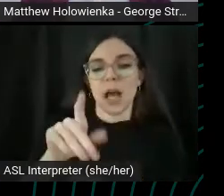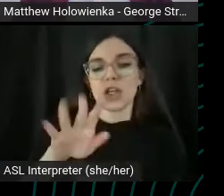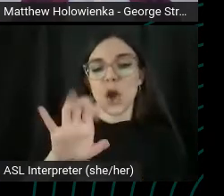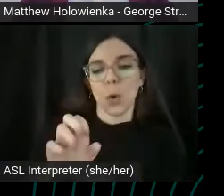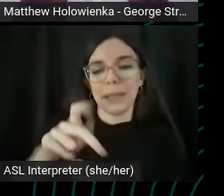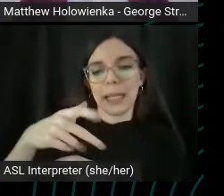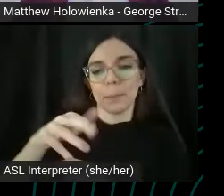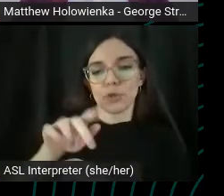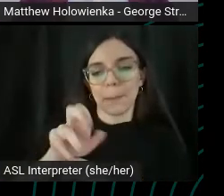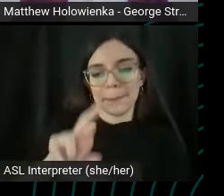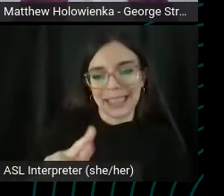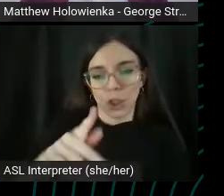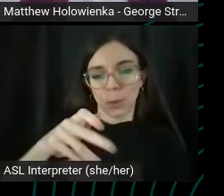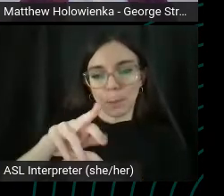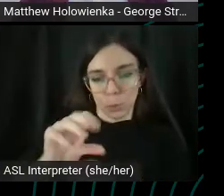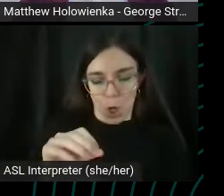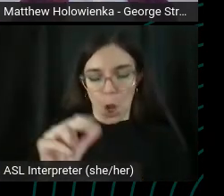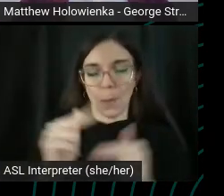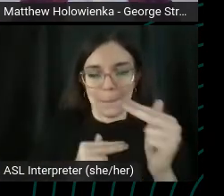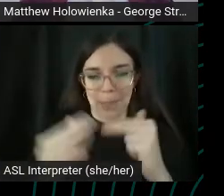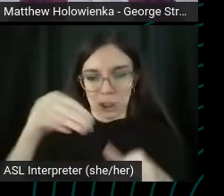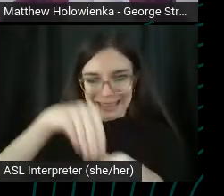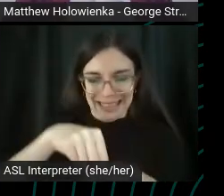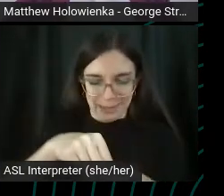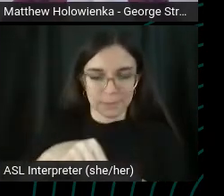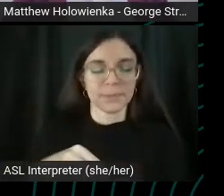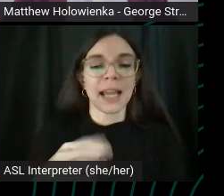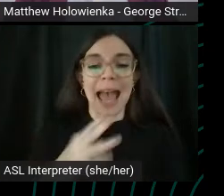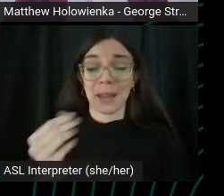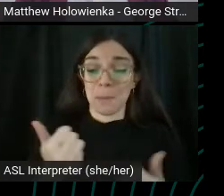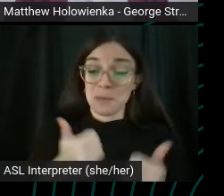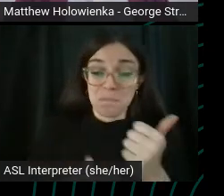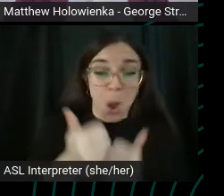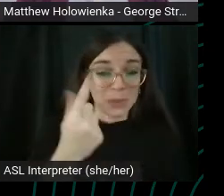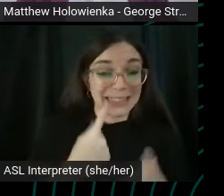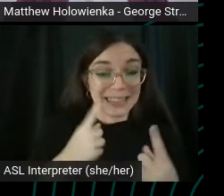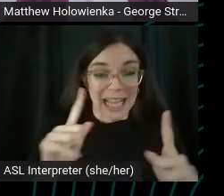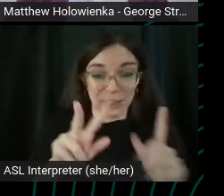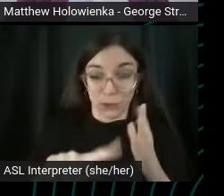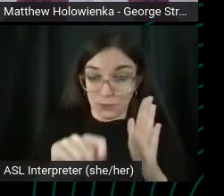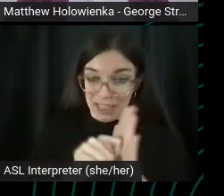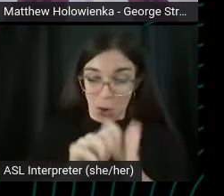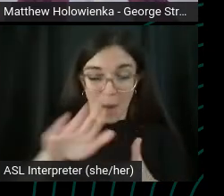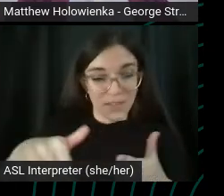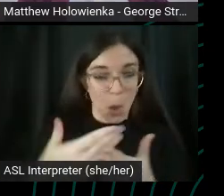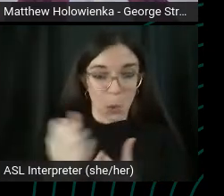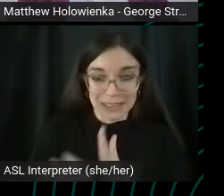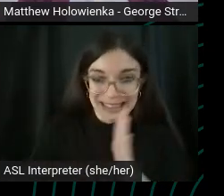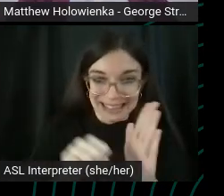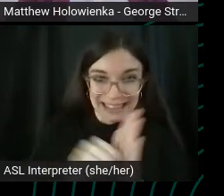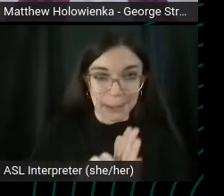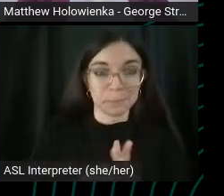It was one of our most successful videos of the season. It drove 373 key page views, 22 streaming purchases,